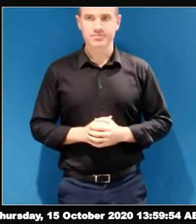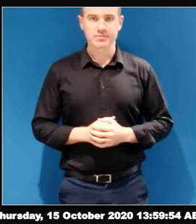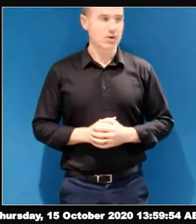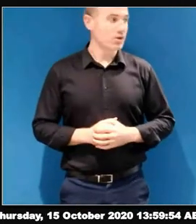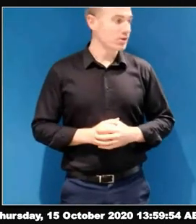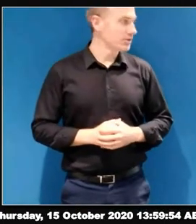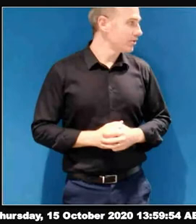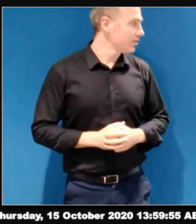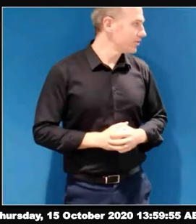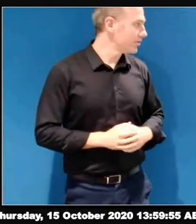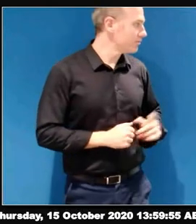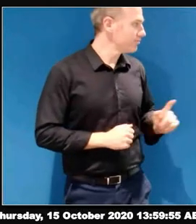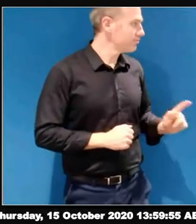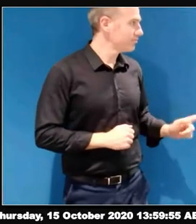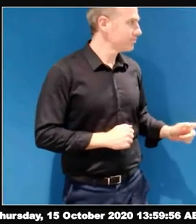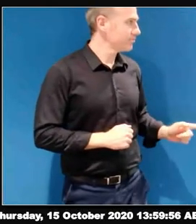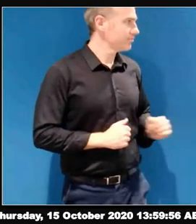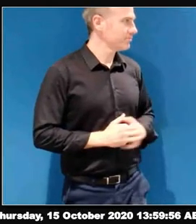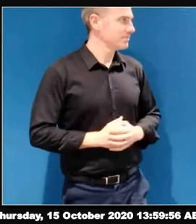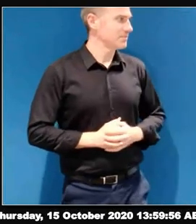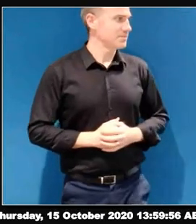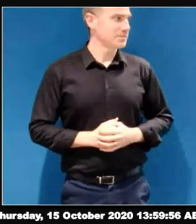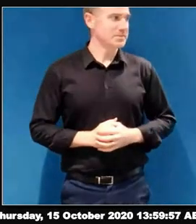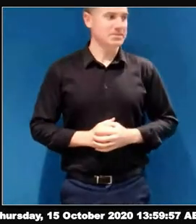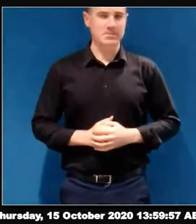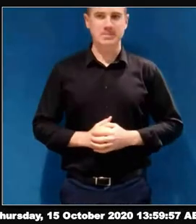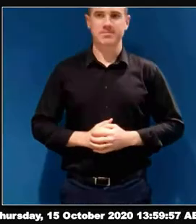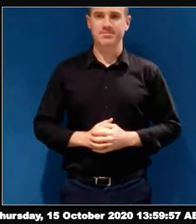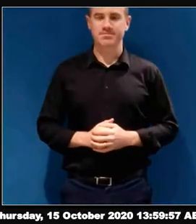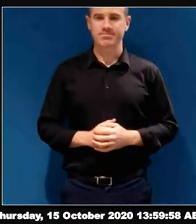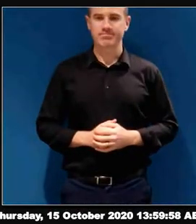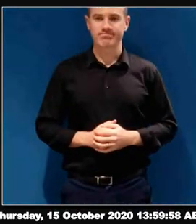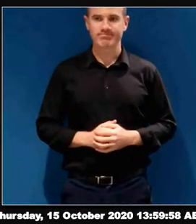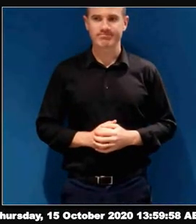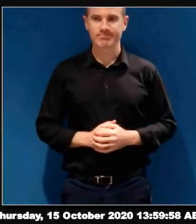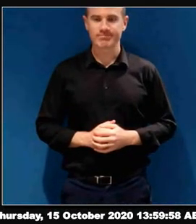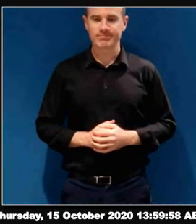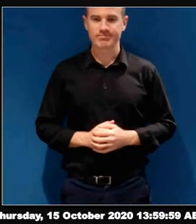The next witness is Ann Howlett who is here in the witness box in Brisbane.